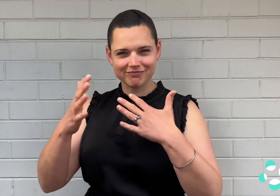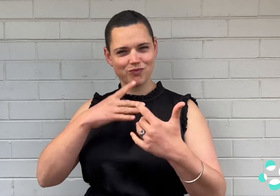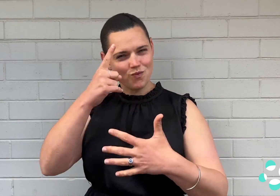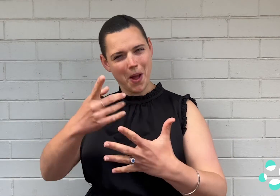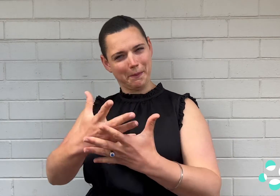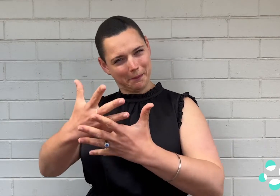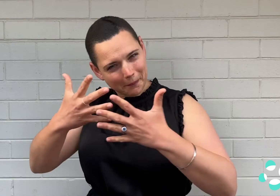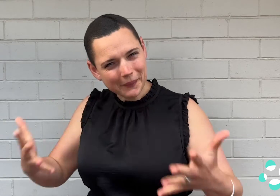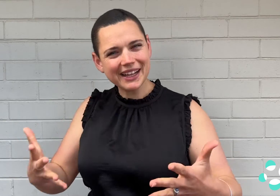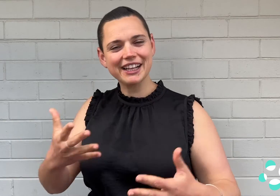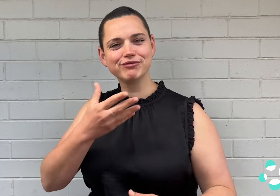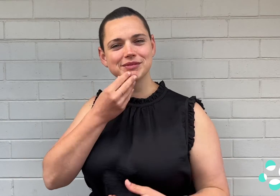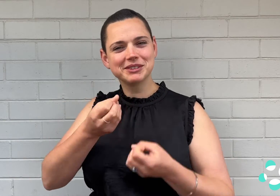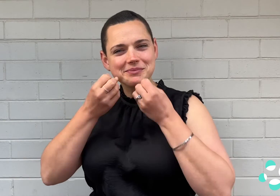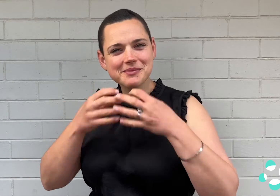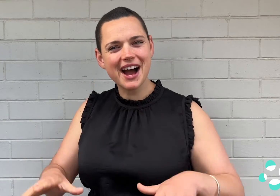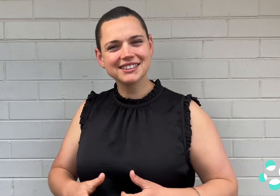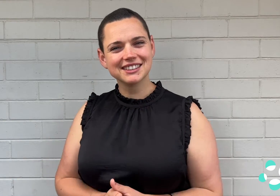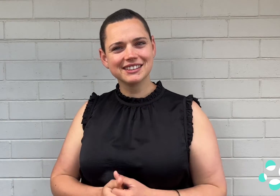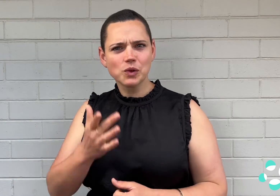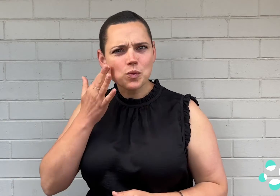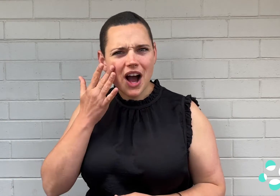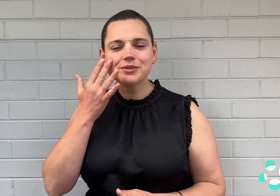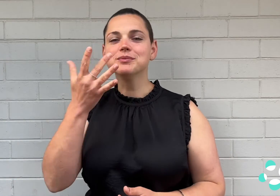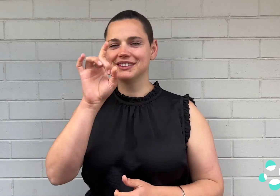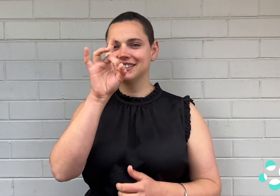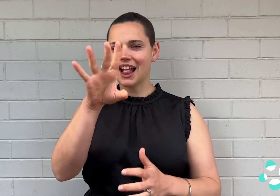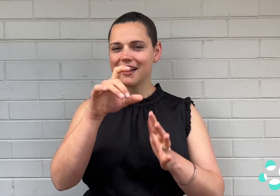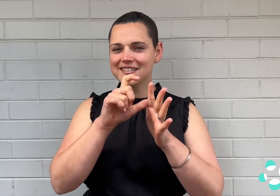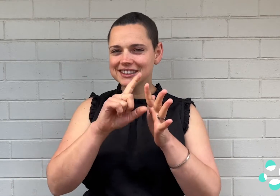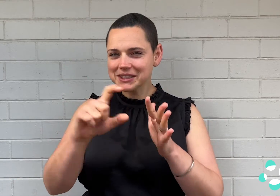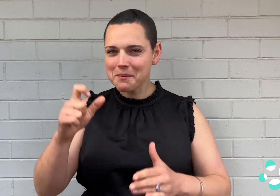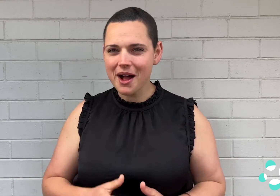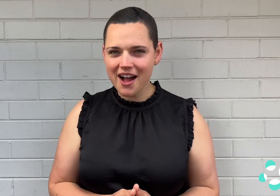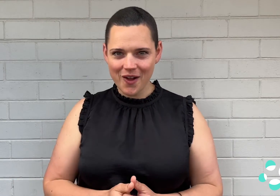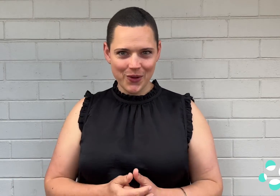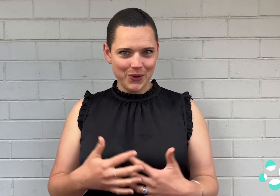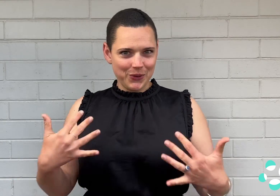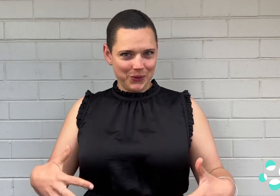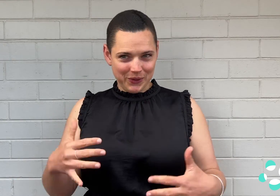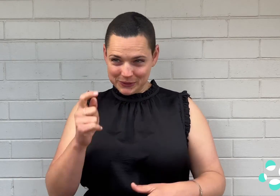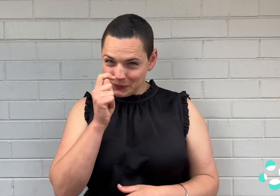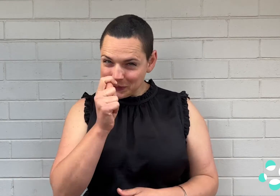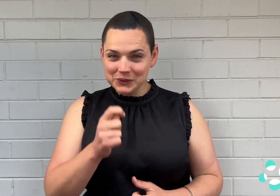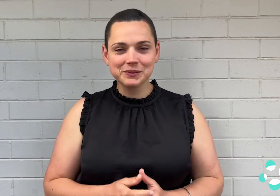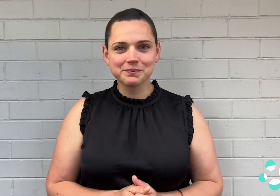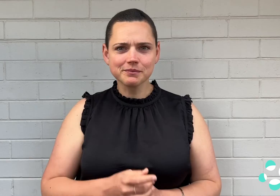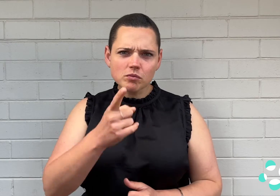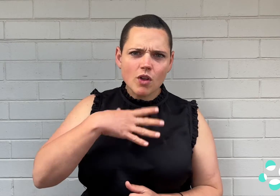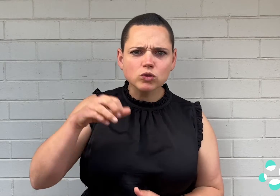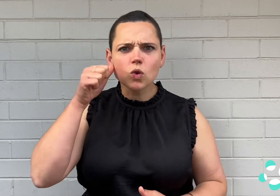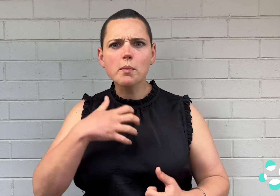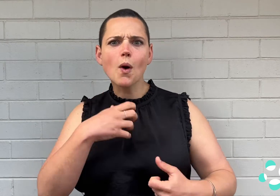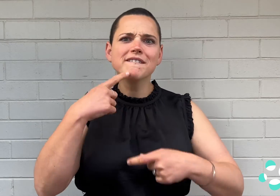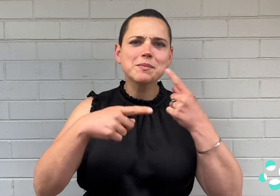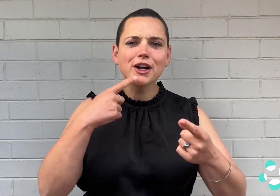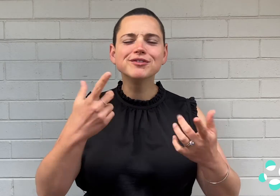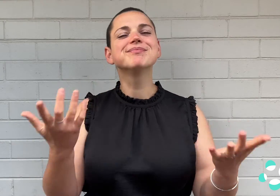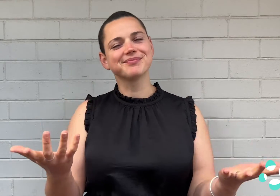and hosting one big Christmas party and that's on the 10th of December. If you want to know more information,